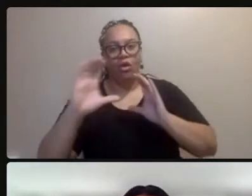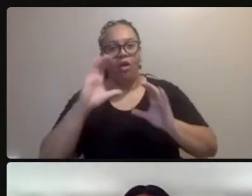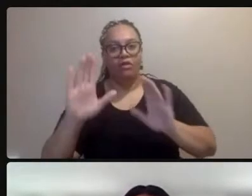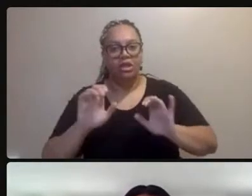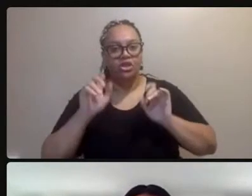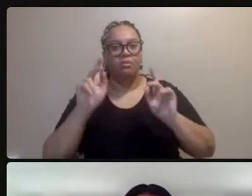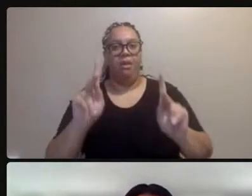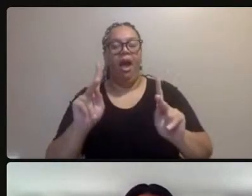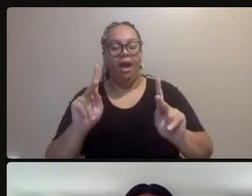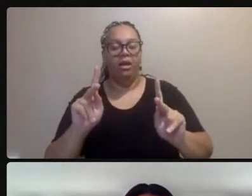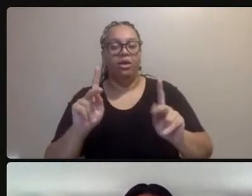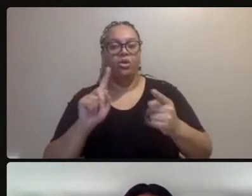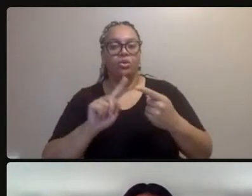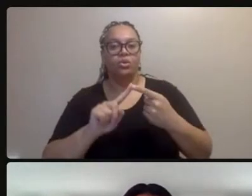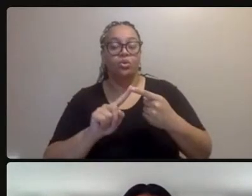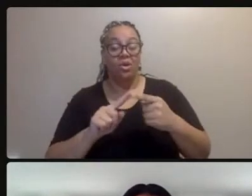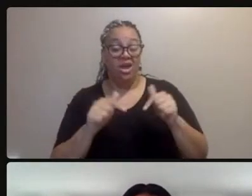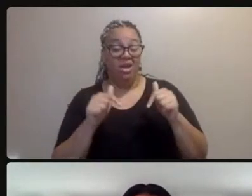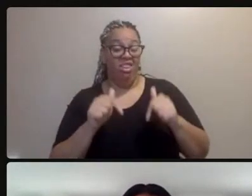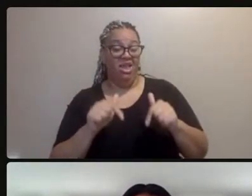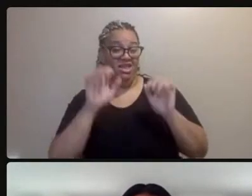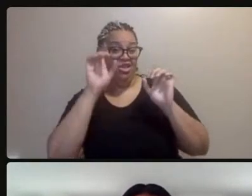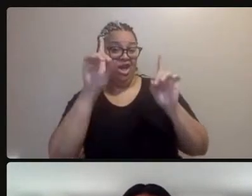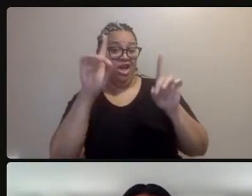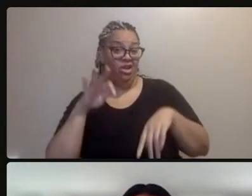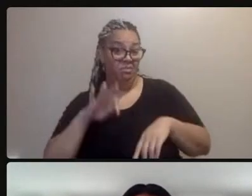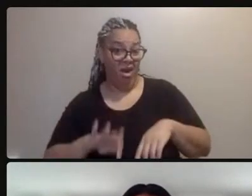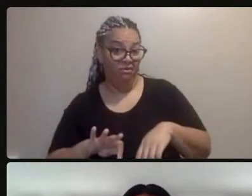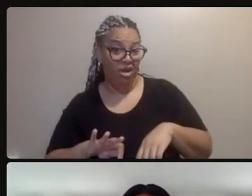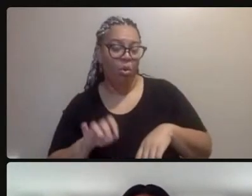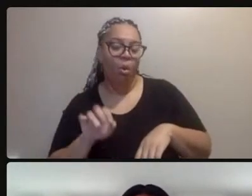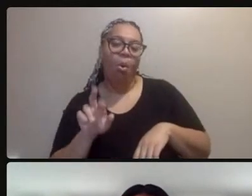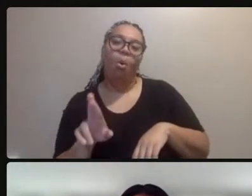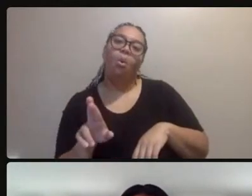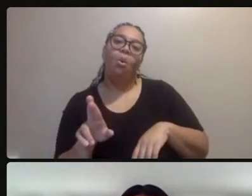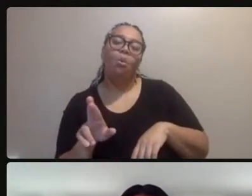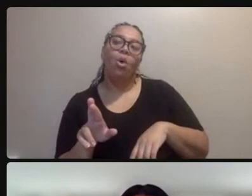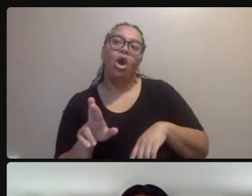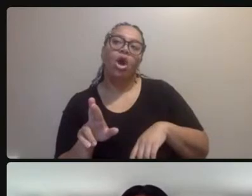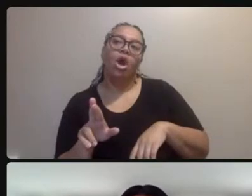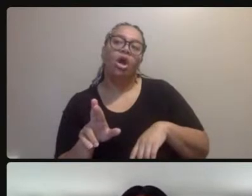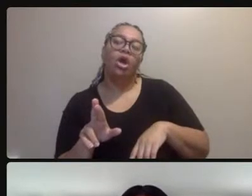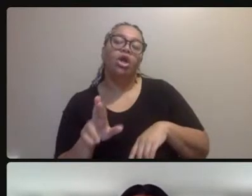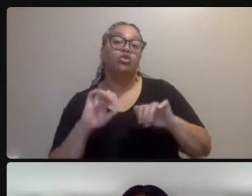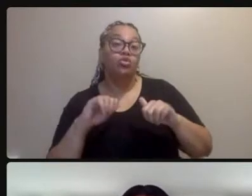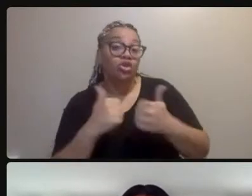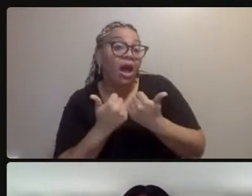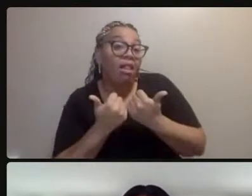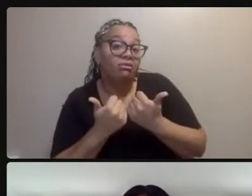SO I WOULD HOPE THAT I WOULD